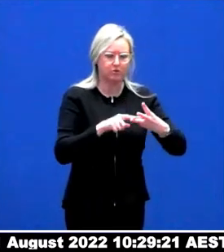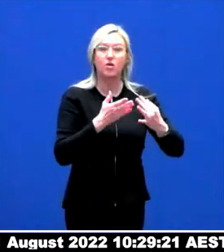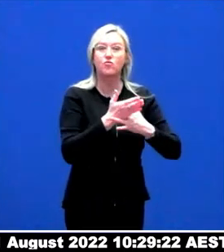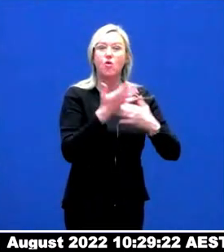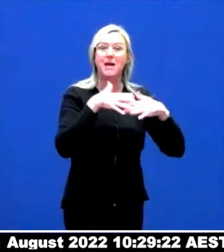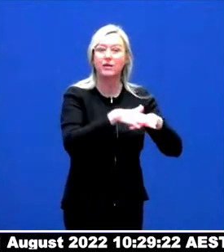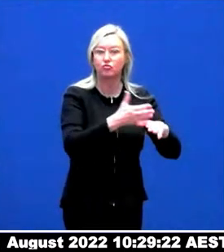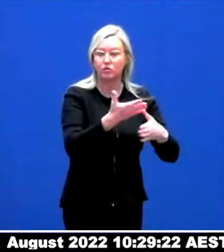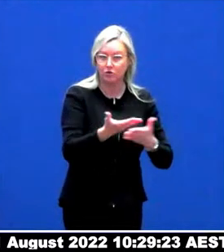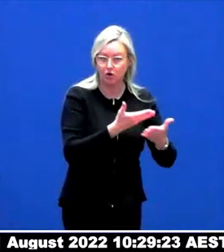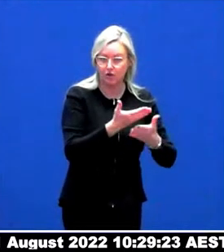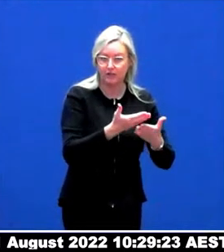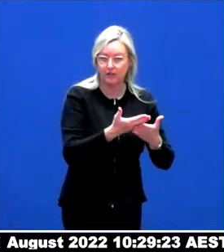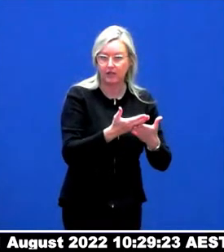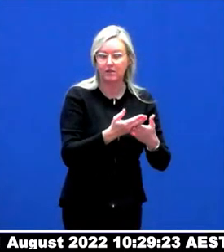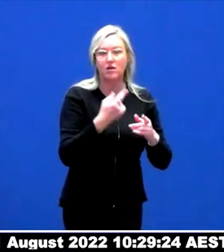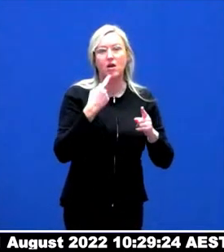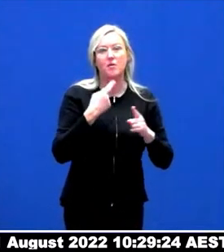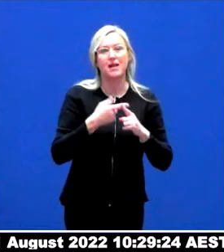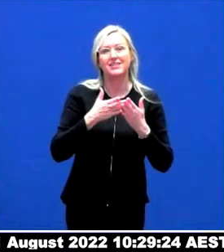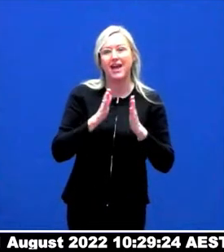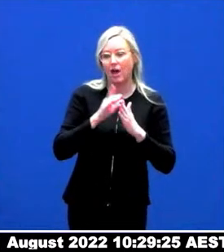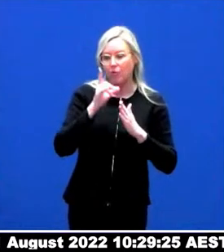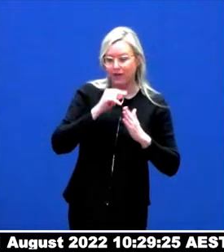setting out actions to be taken through homelessness services and mainstream